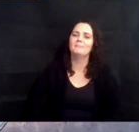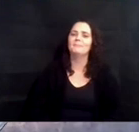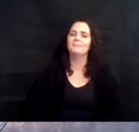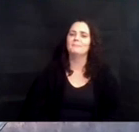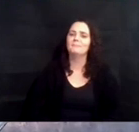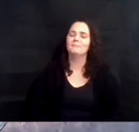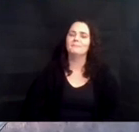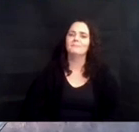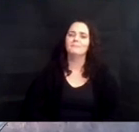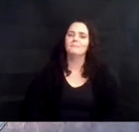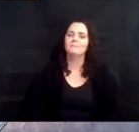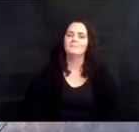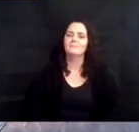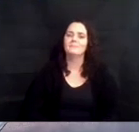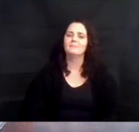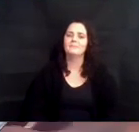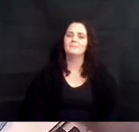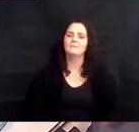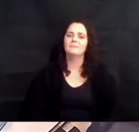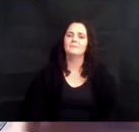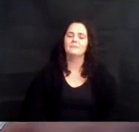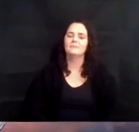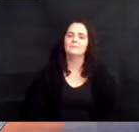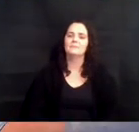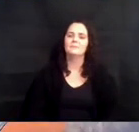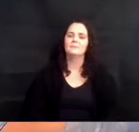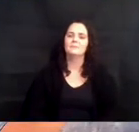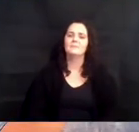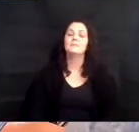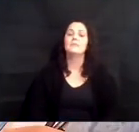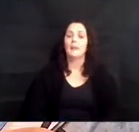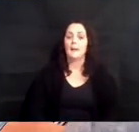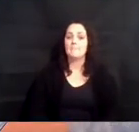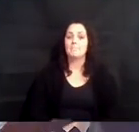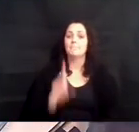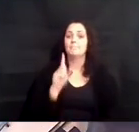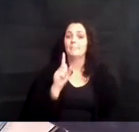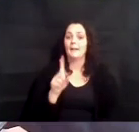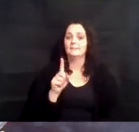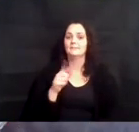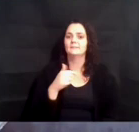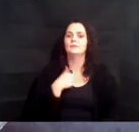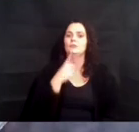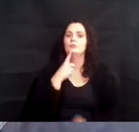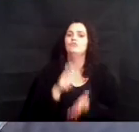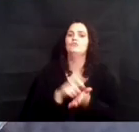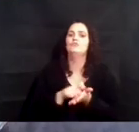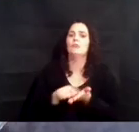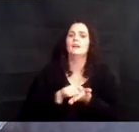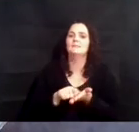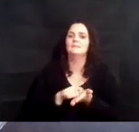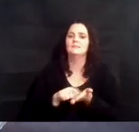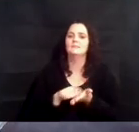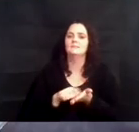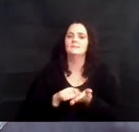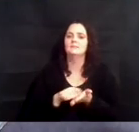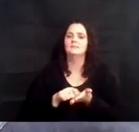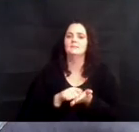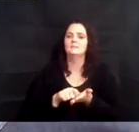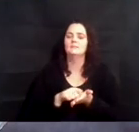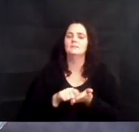Okay, but then, I'm also going to take my eraser and I'm going to begin to erase